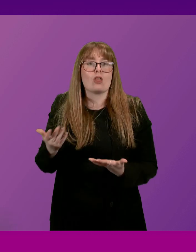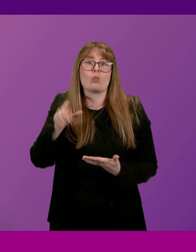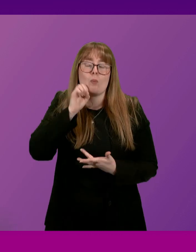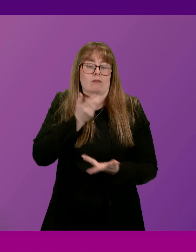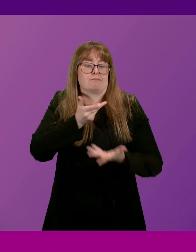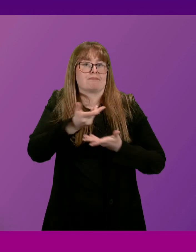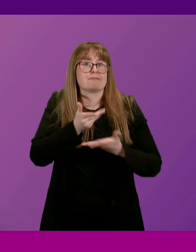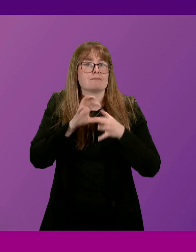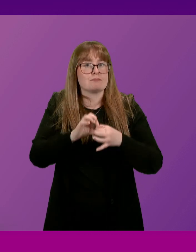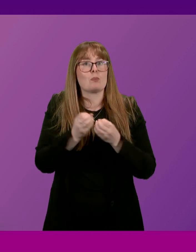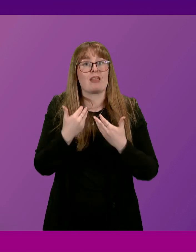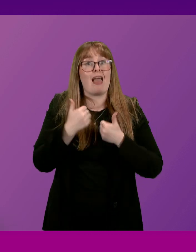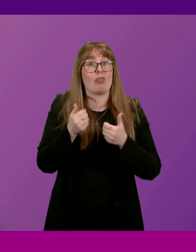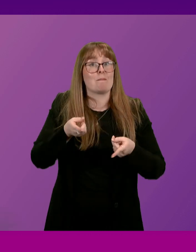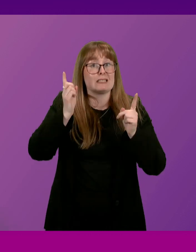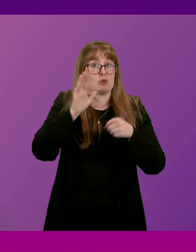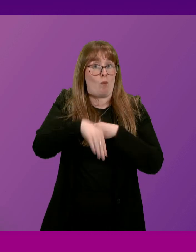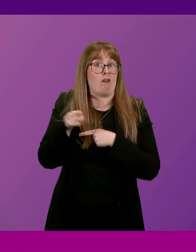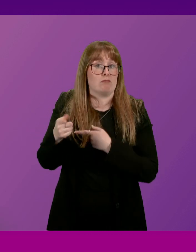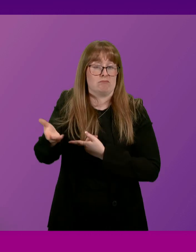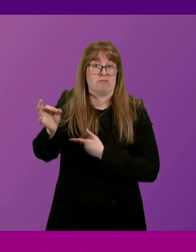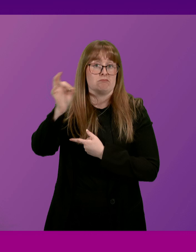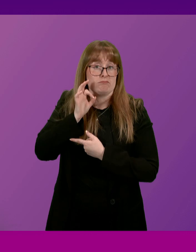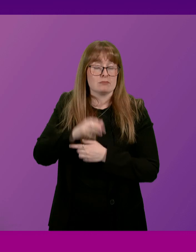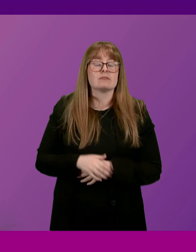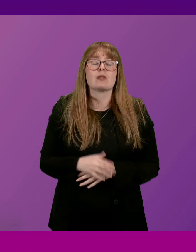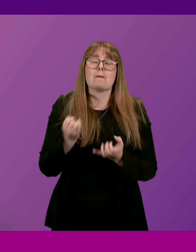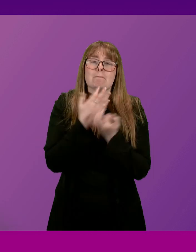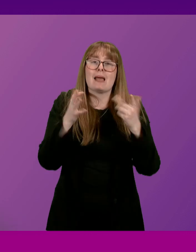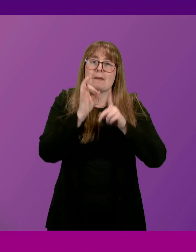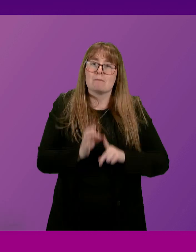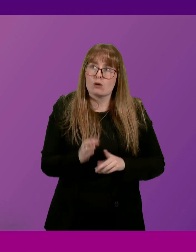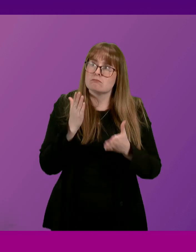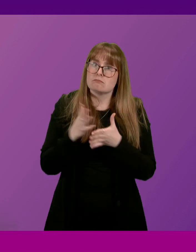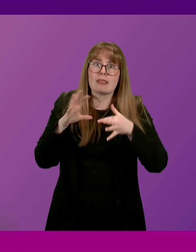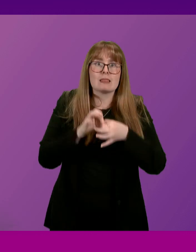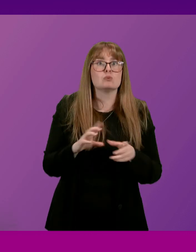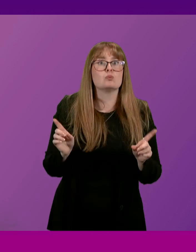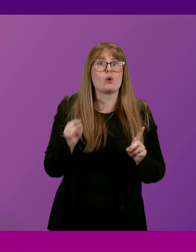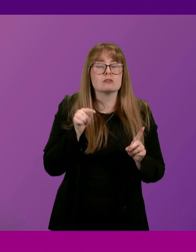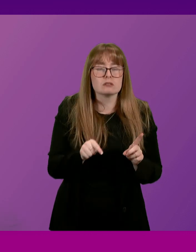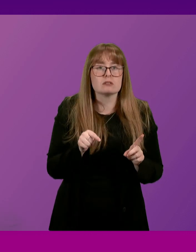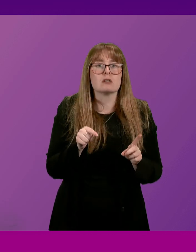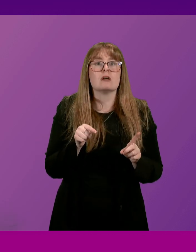engagement with health ministers on that question. Many of the points are related to judgments that